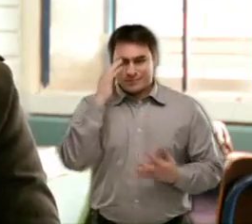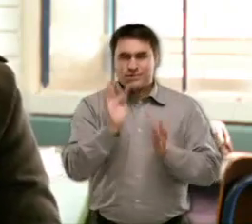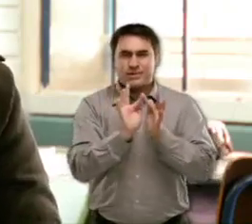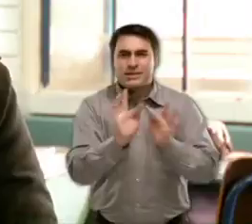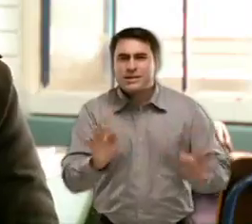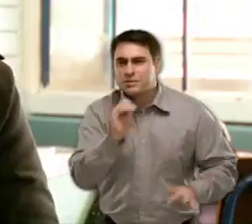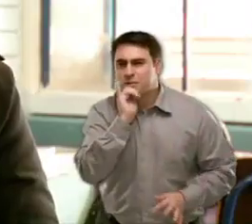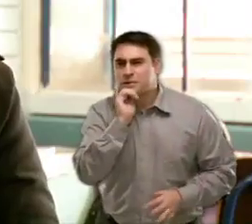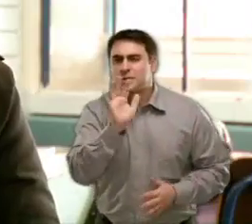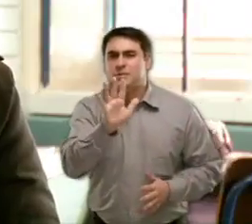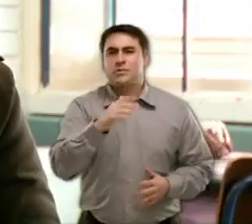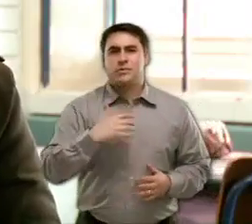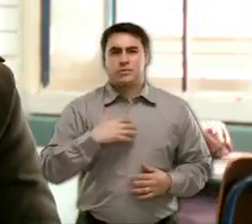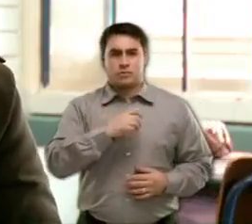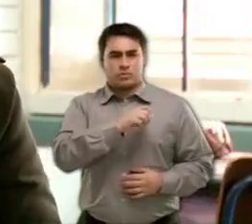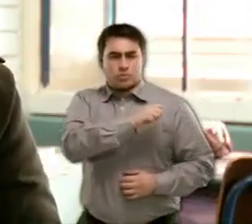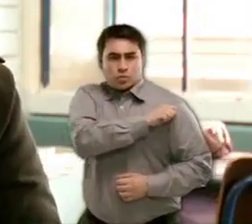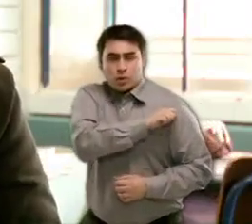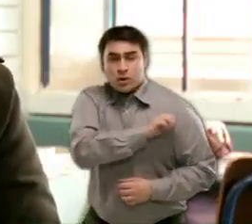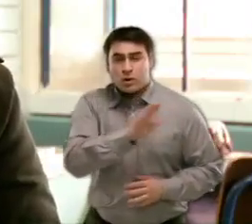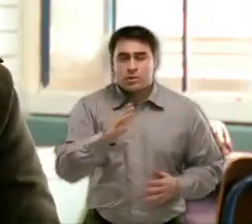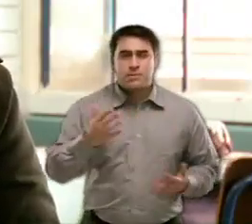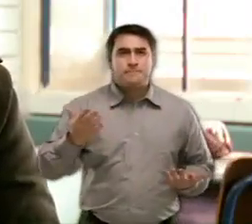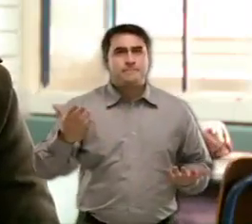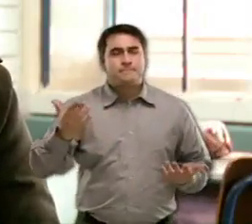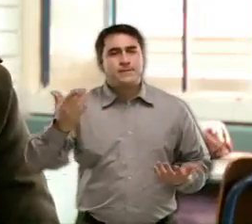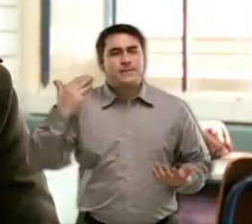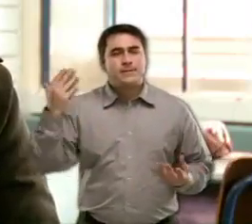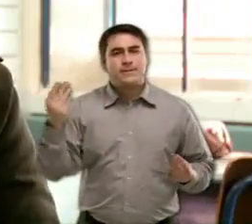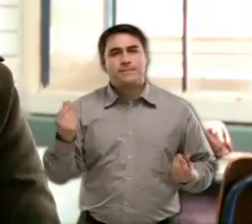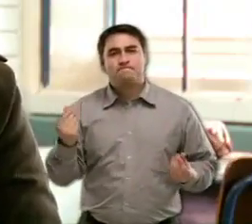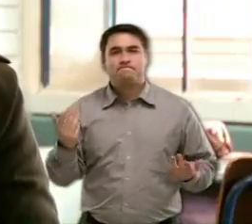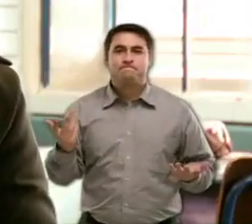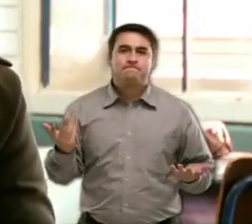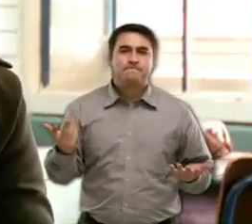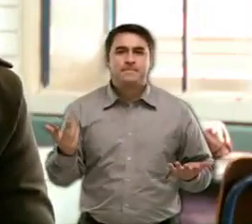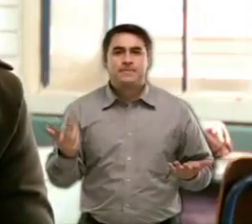the student so far has not... He did not open his notebook. (SIRLEI CERUTTI - PORTUGUESE TEACHER) Now he opens the notebook. He does not do all the actvity sheduled for the day,